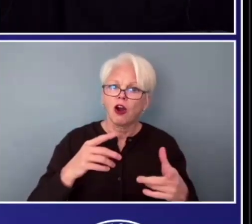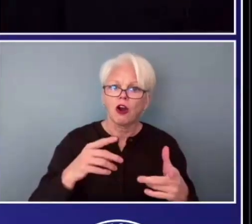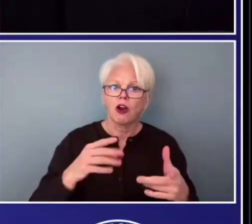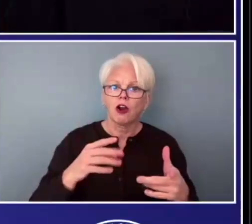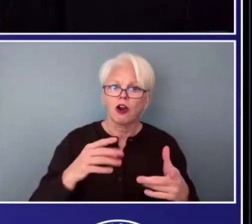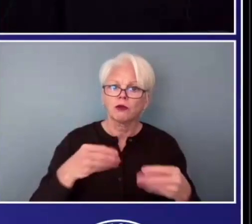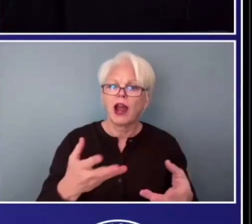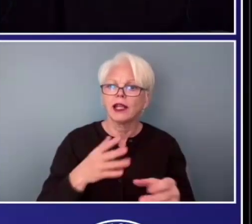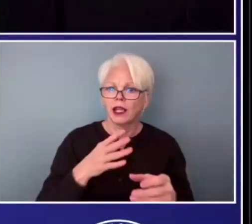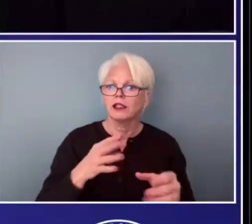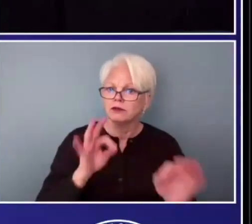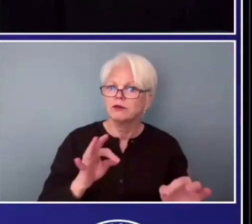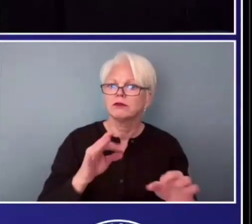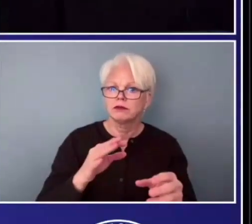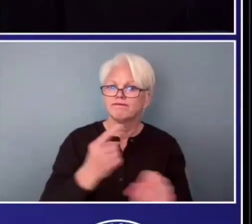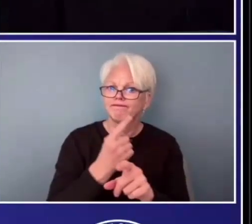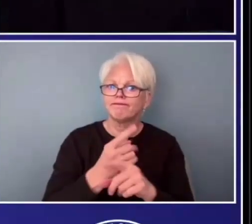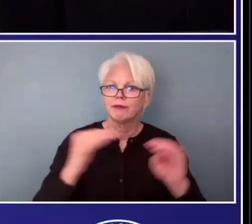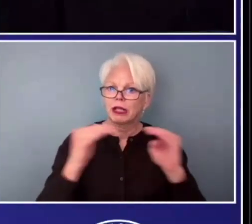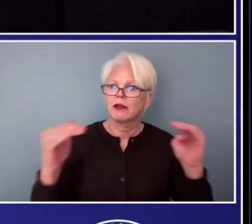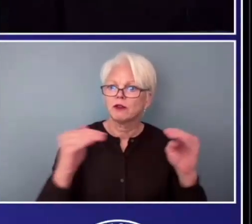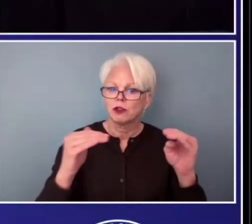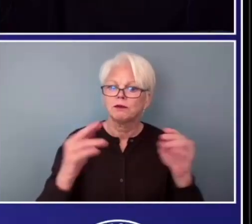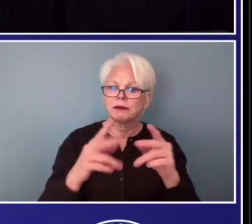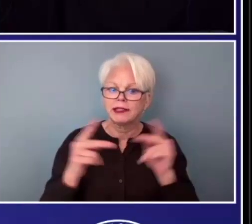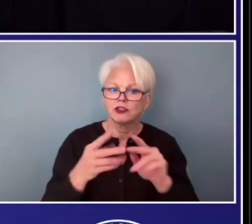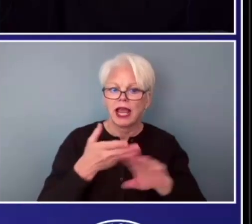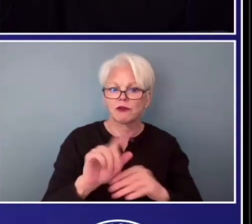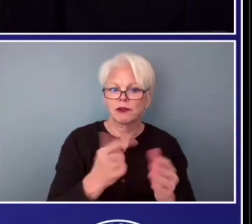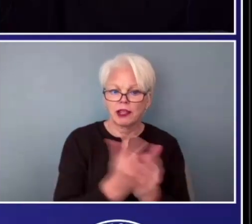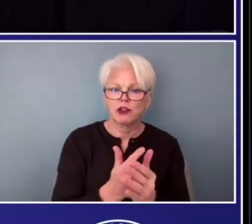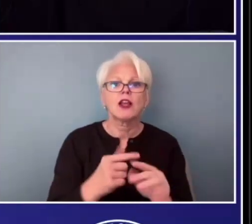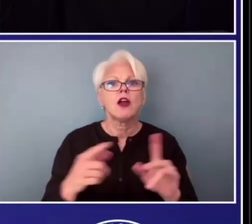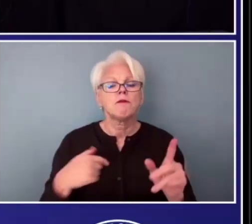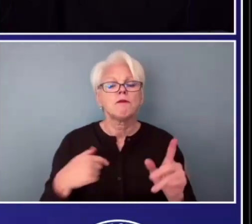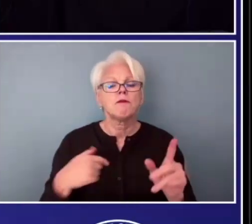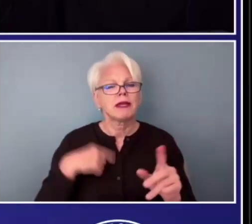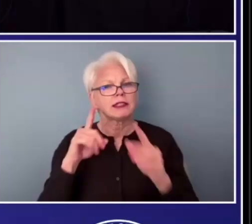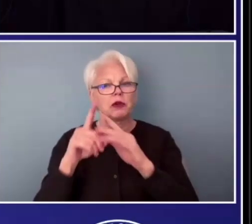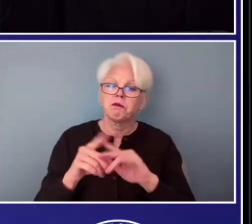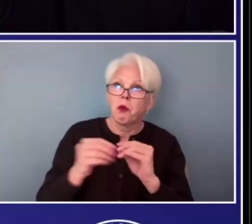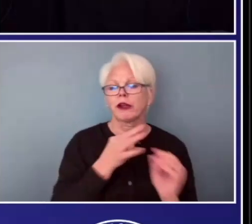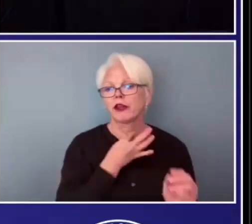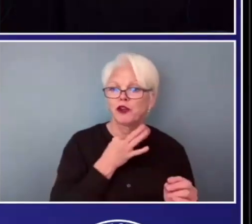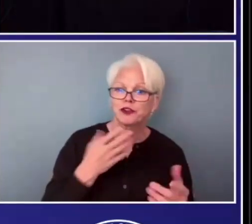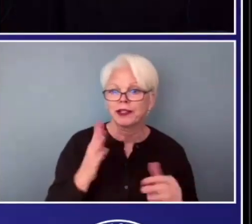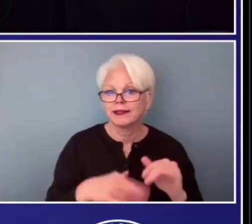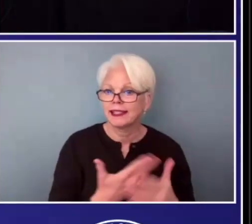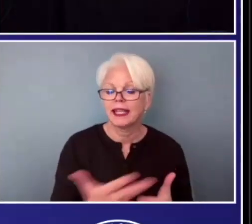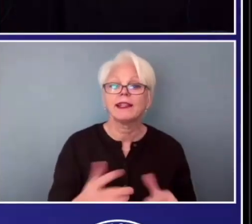I'm wondering, though, it just occurred to me this is a curiosity more than anything. Is that data about